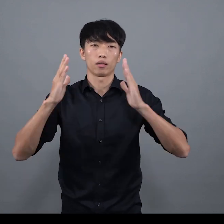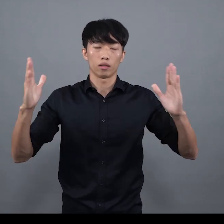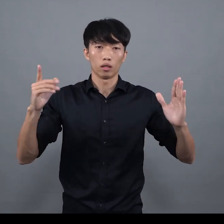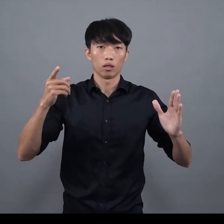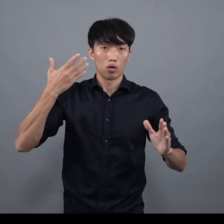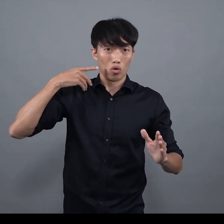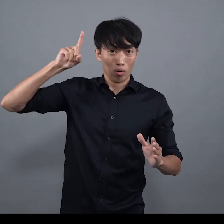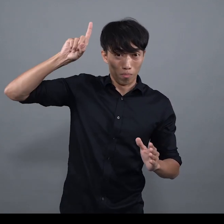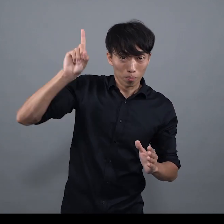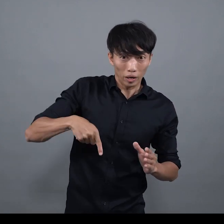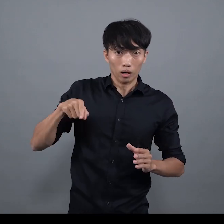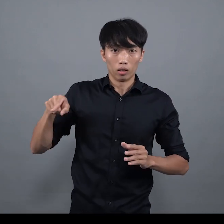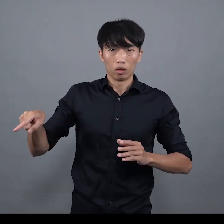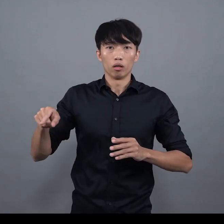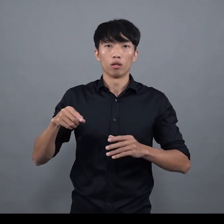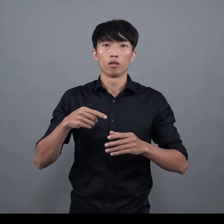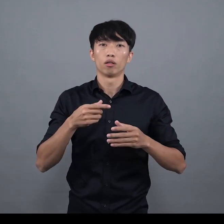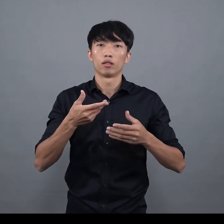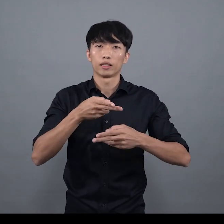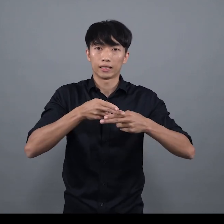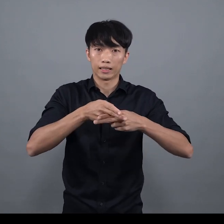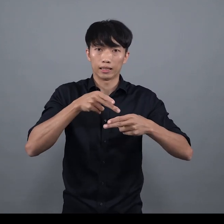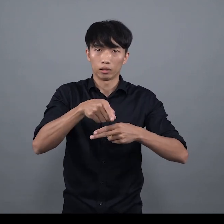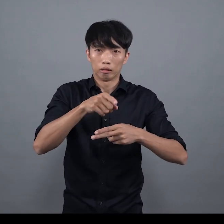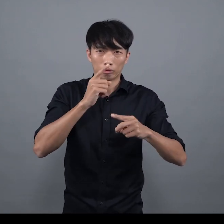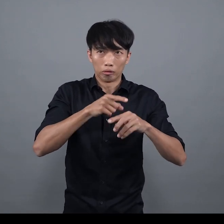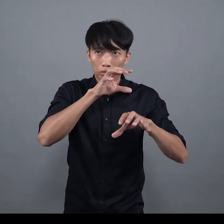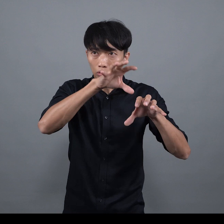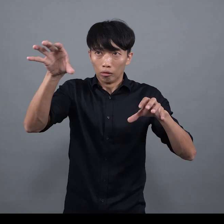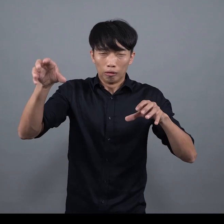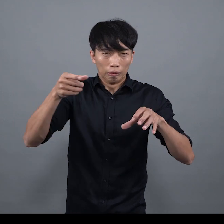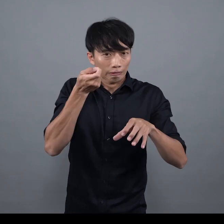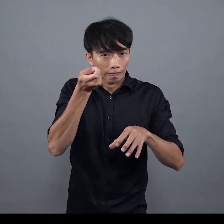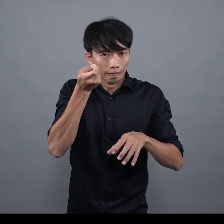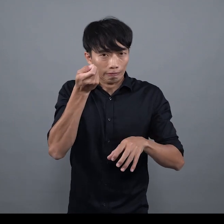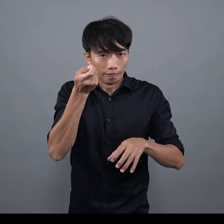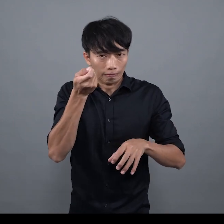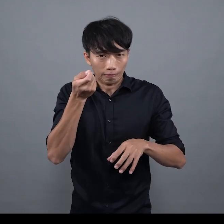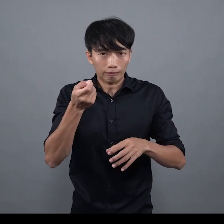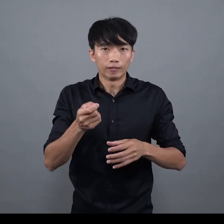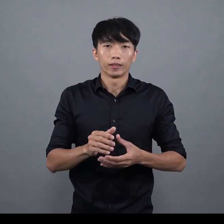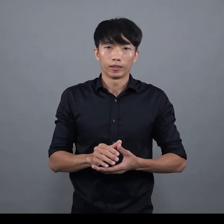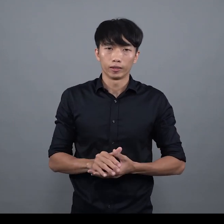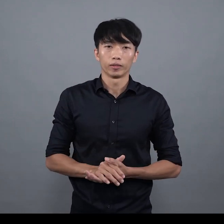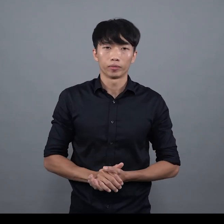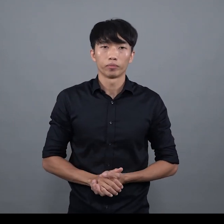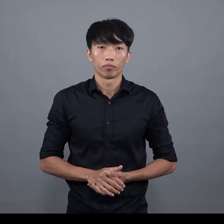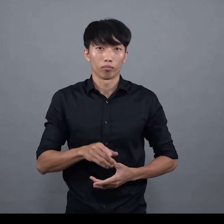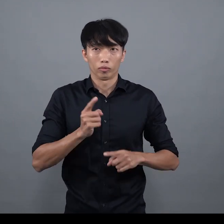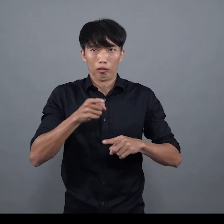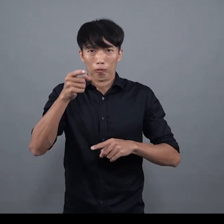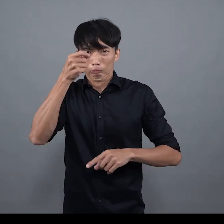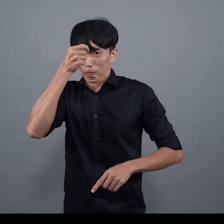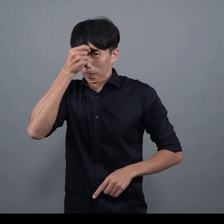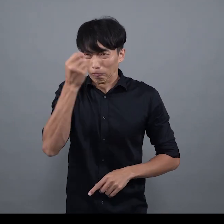It was very clear from the beginning that Kiyotomo sushi bar is a one-of-a-kind remaining architectural example